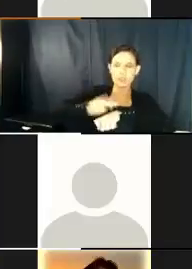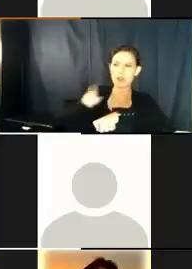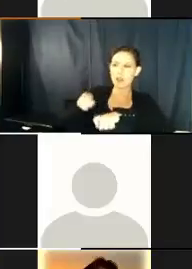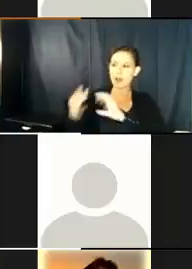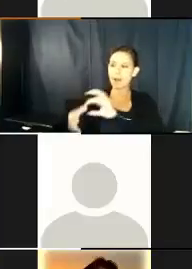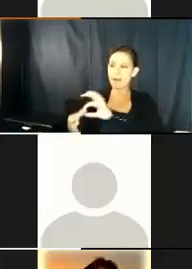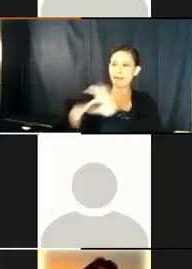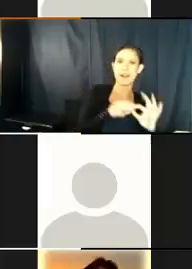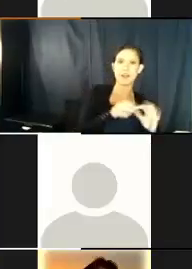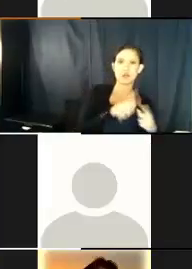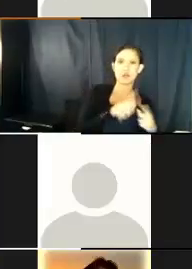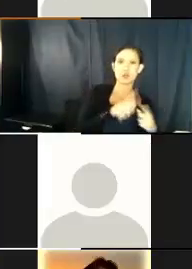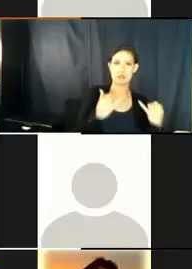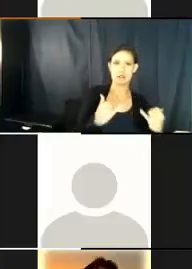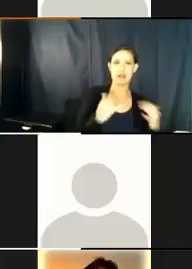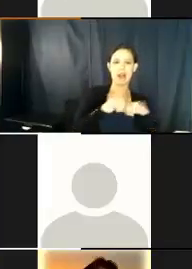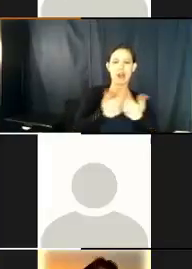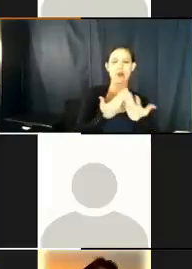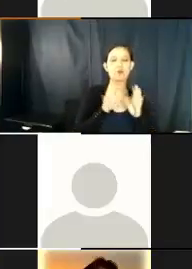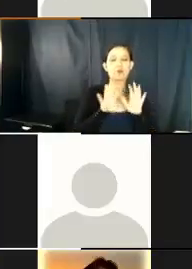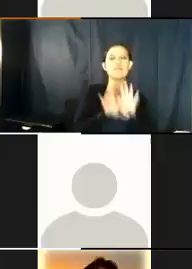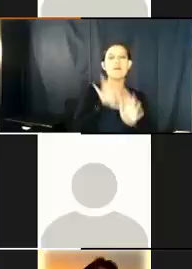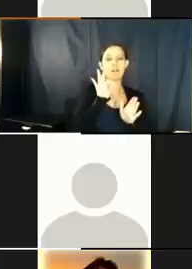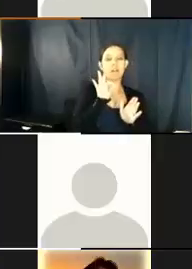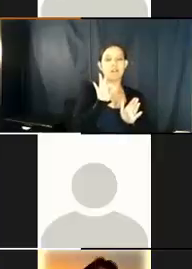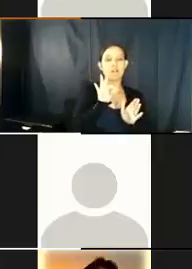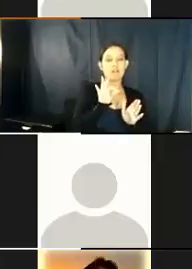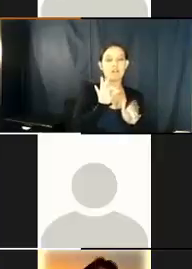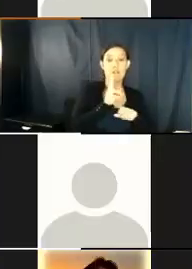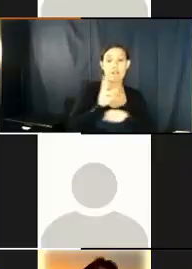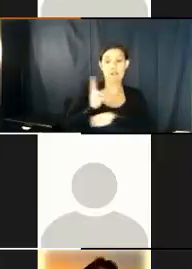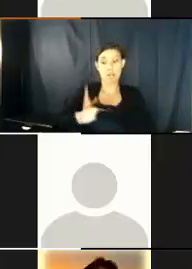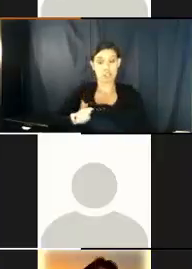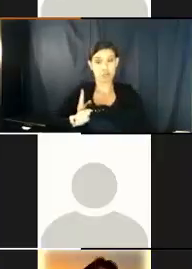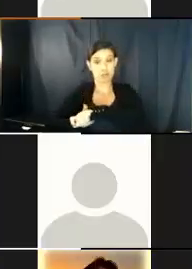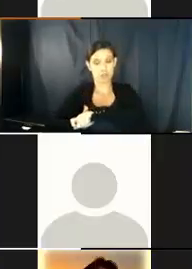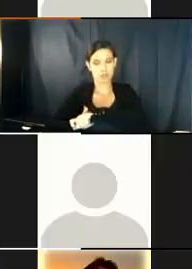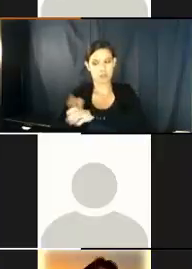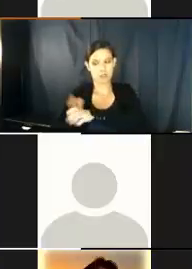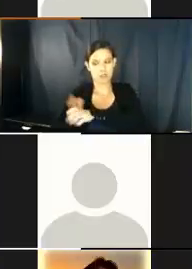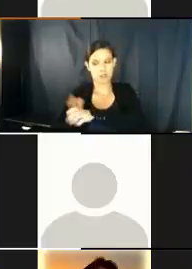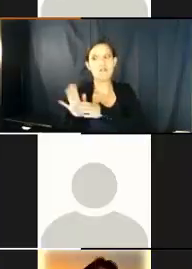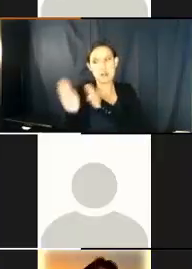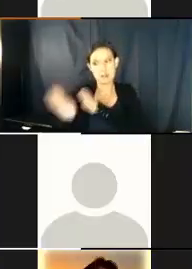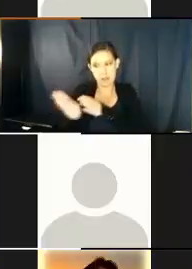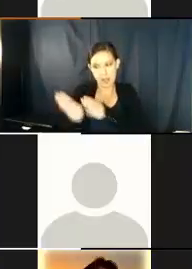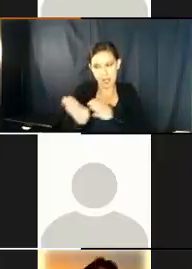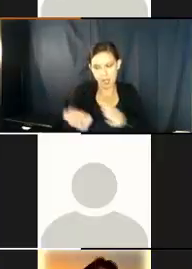And how can we find the patterns in the history so that we can learn from those patterns and move forward?